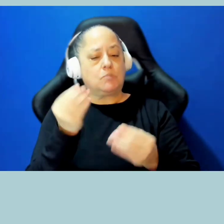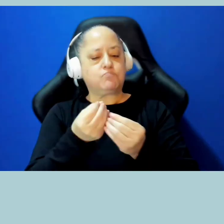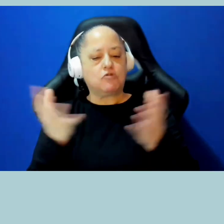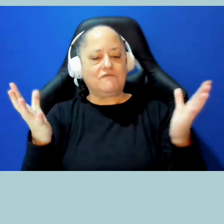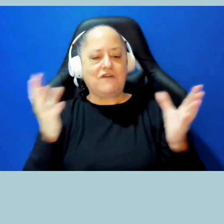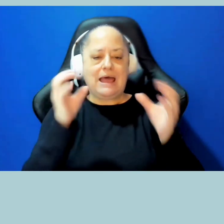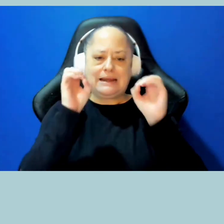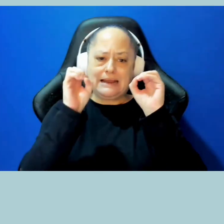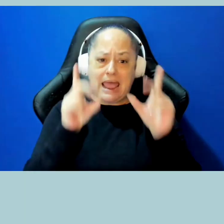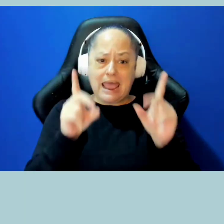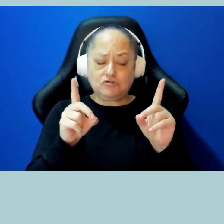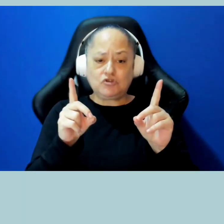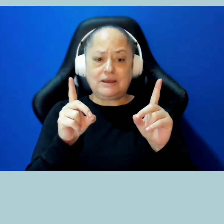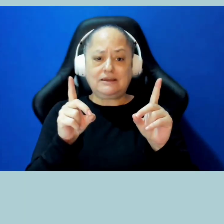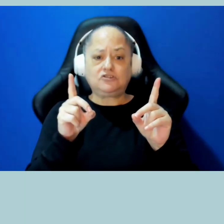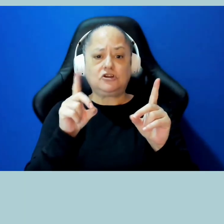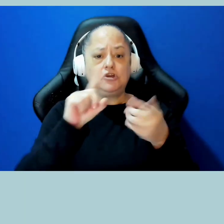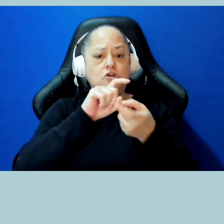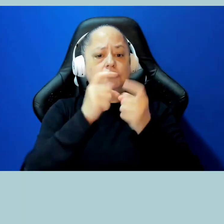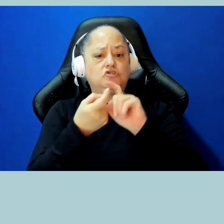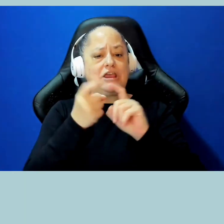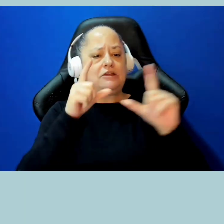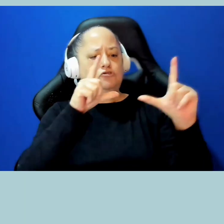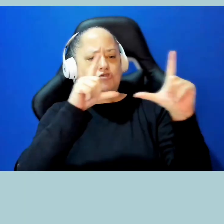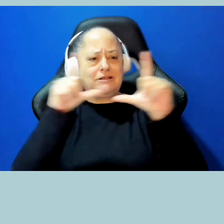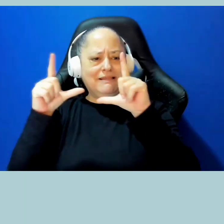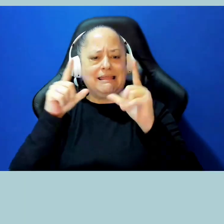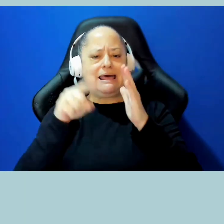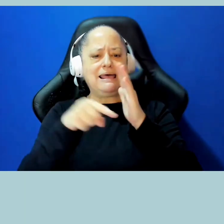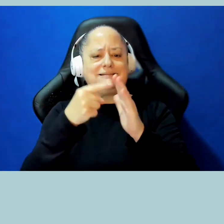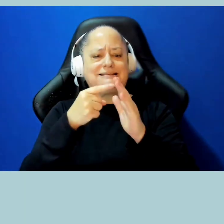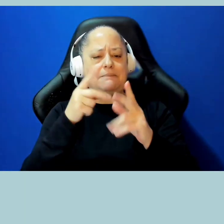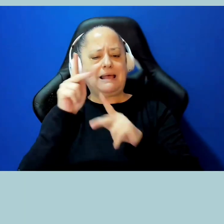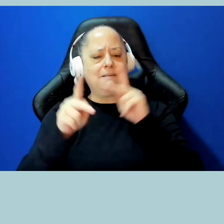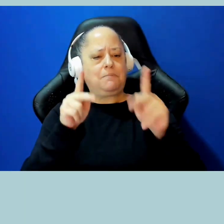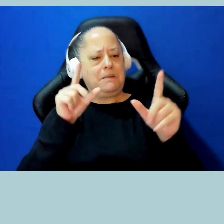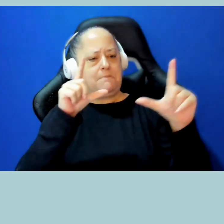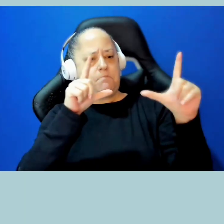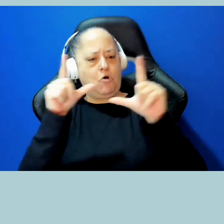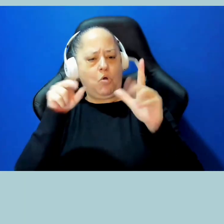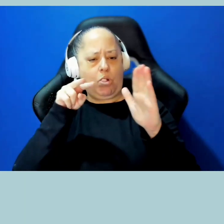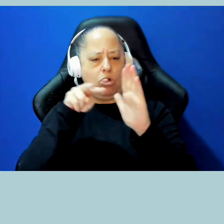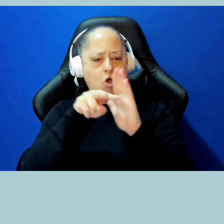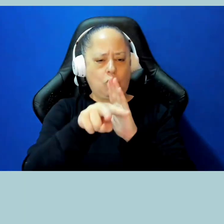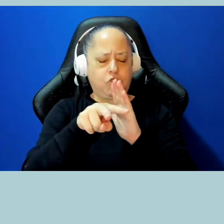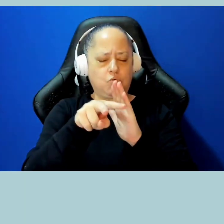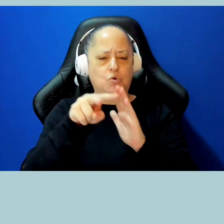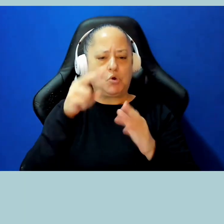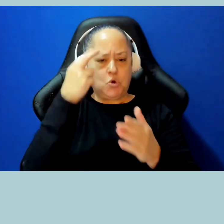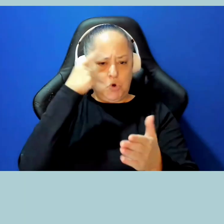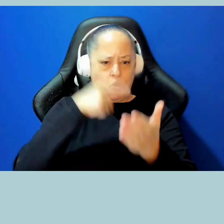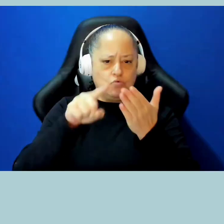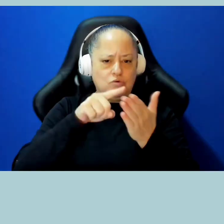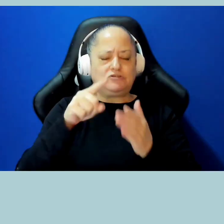and changing maybe the lens that sometimes people look through at the research. Like I said, we focus on the people, not the disabilities.